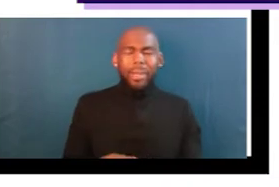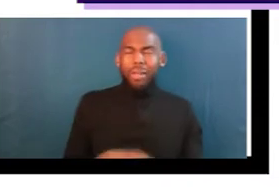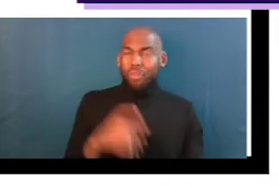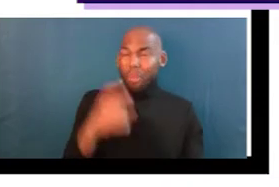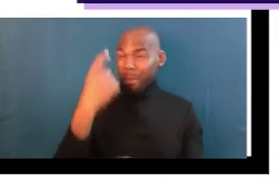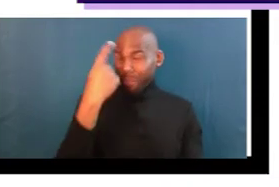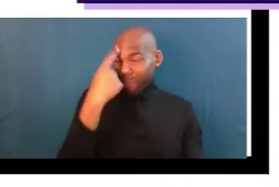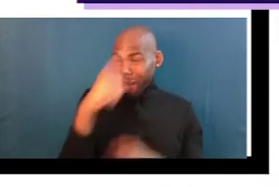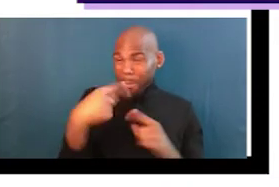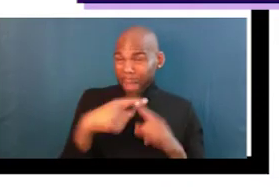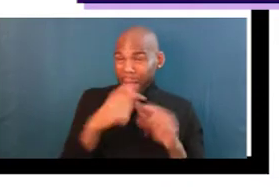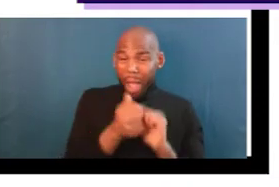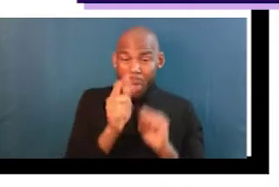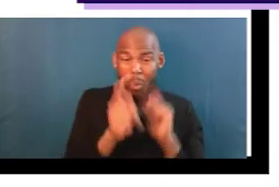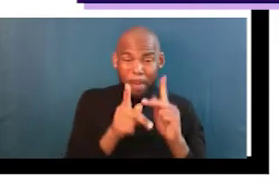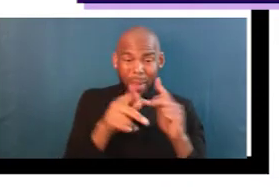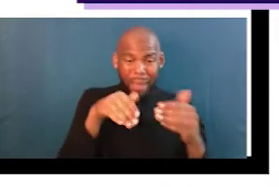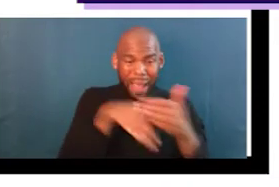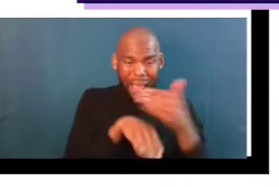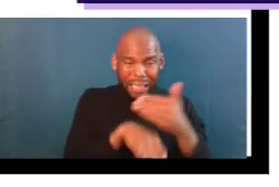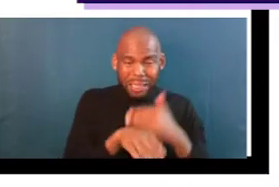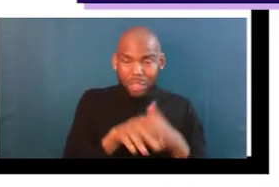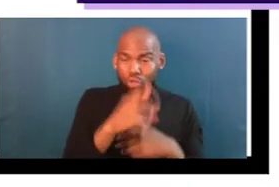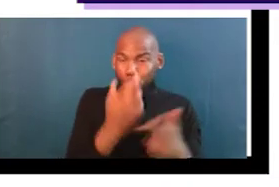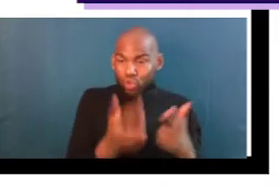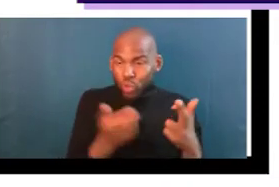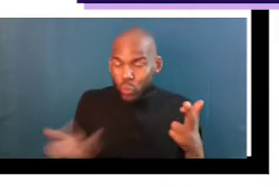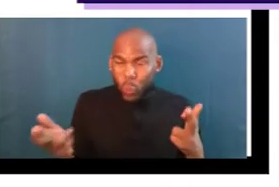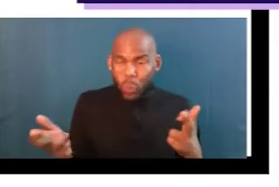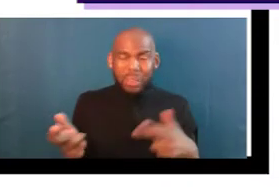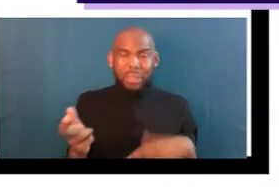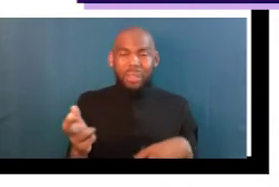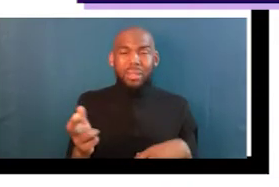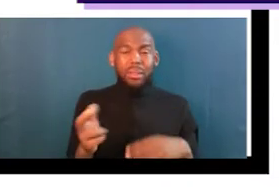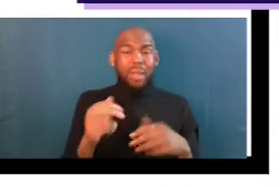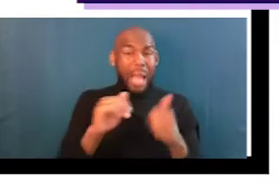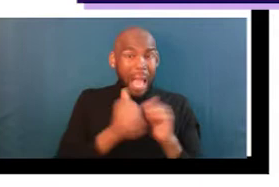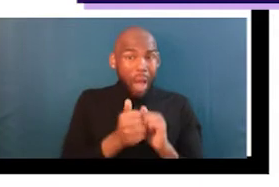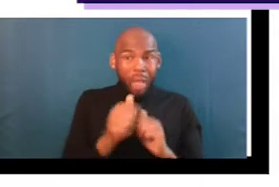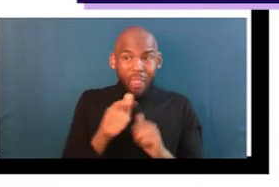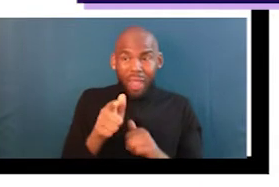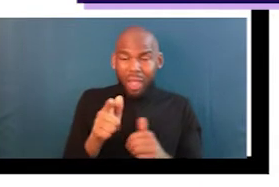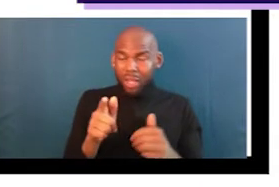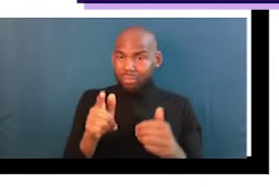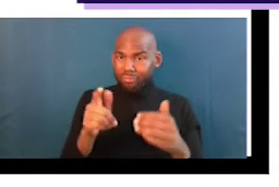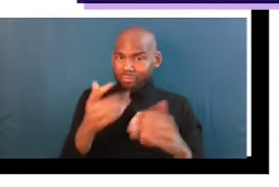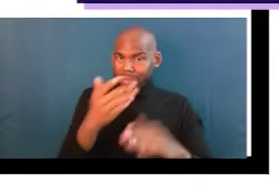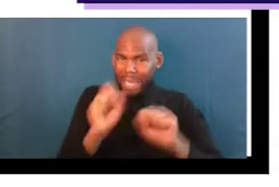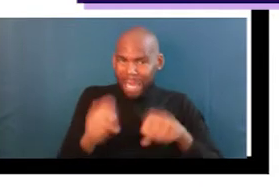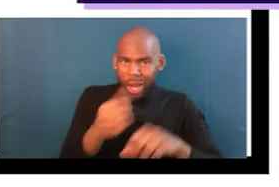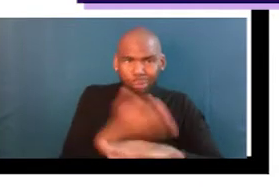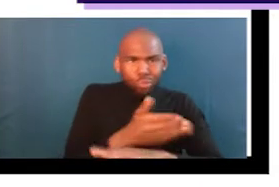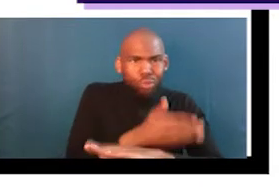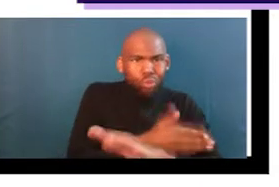services, learn what issues they encounter, and improve accessibility. Why is user testing